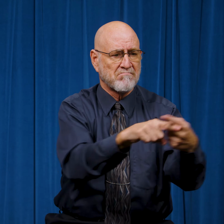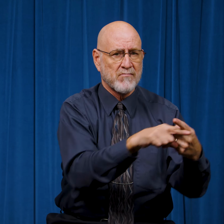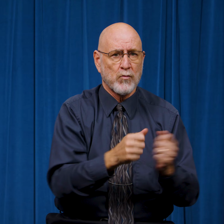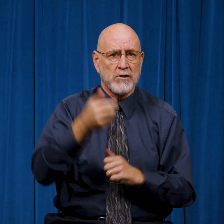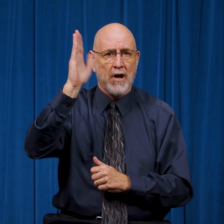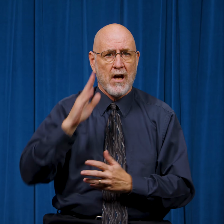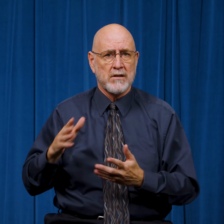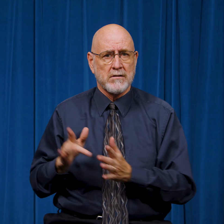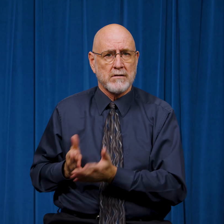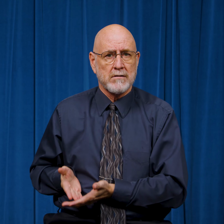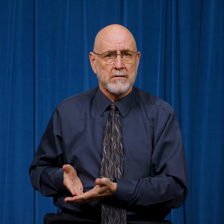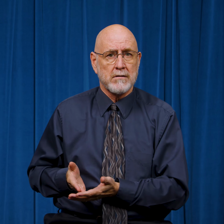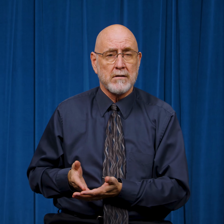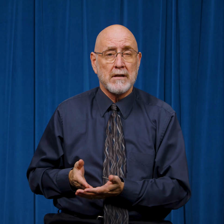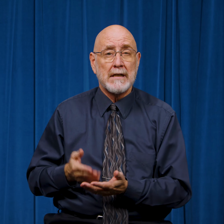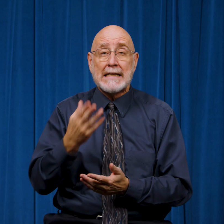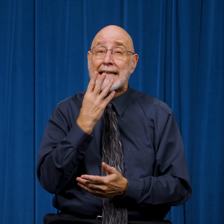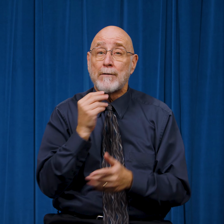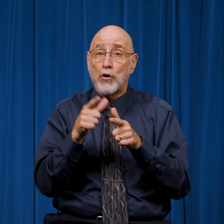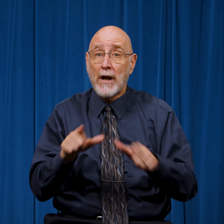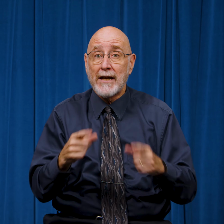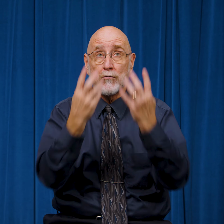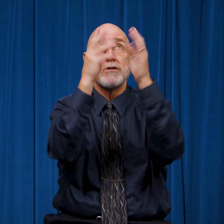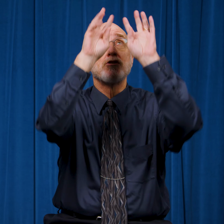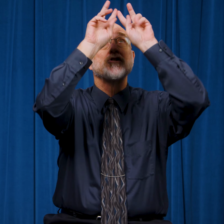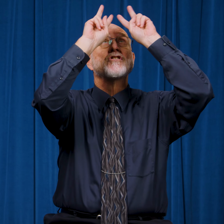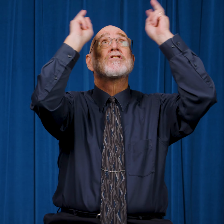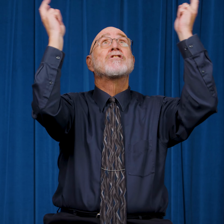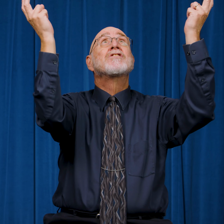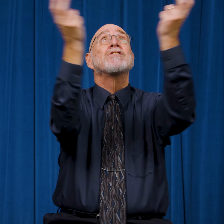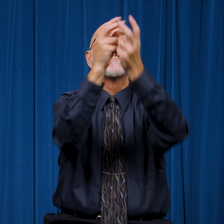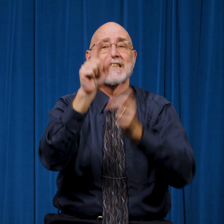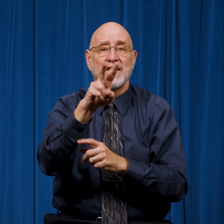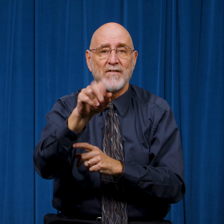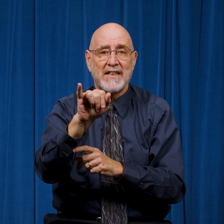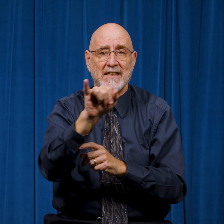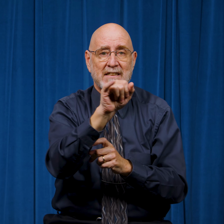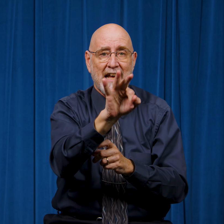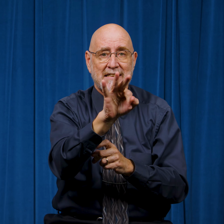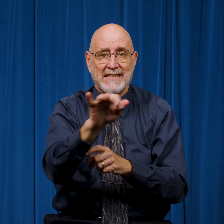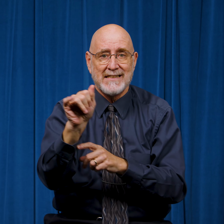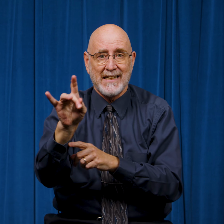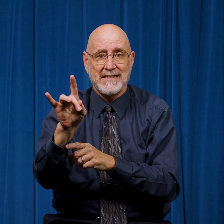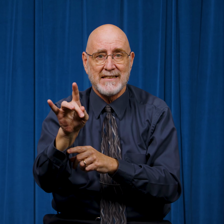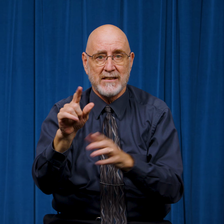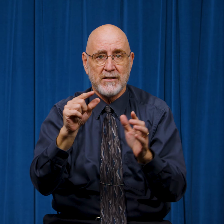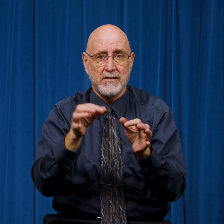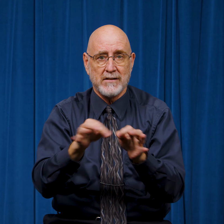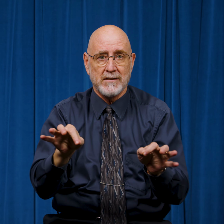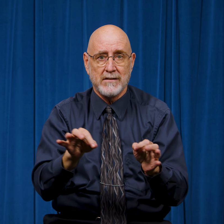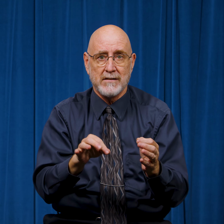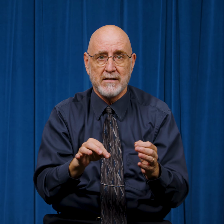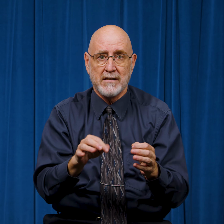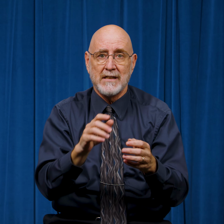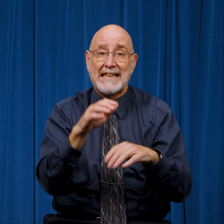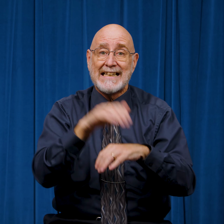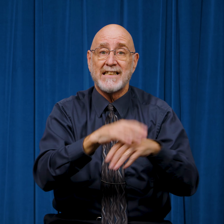you find inscribed in Hebrew a quotation from Leviticus 19:18 that translates into English,